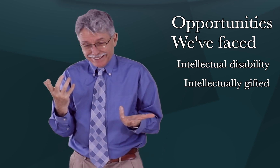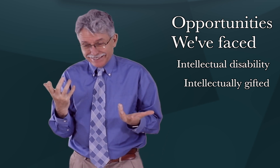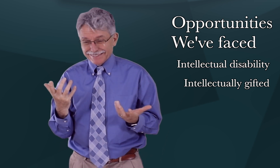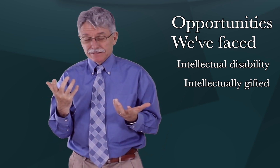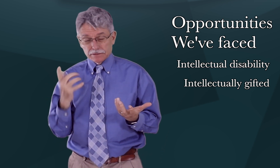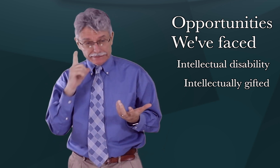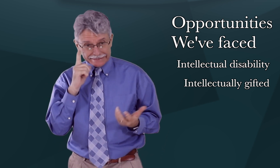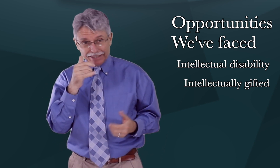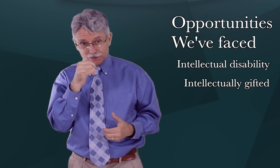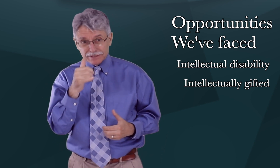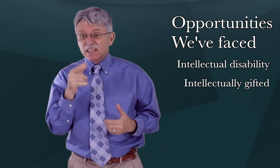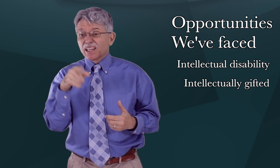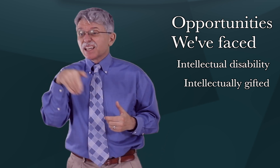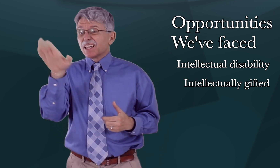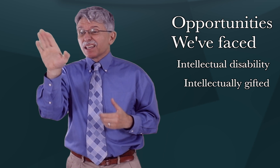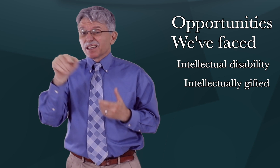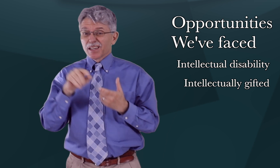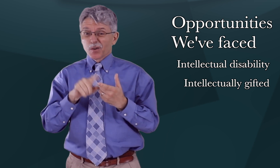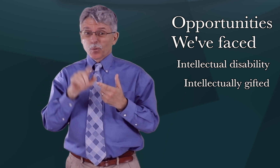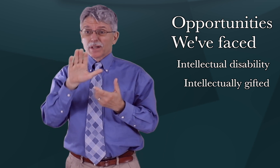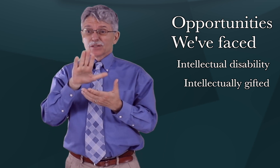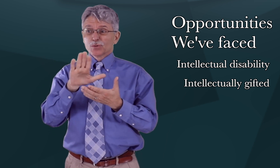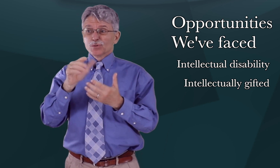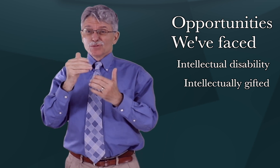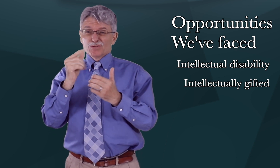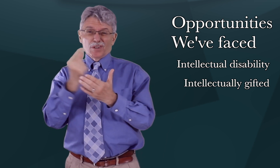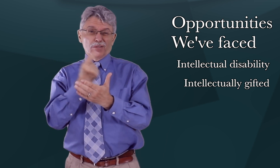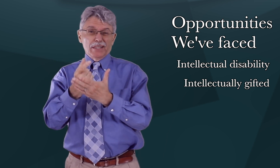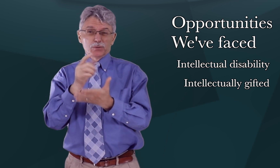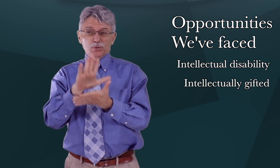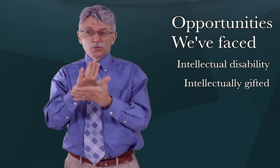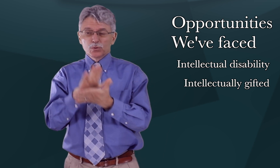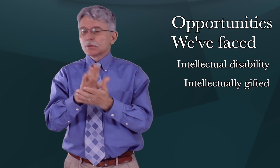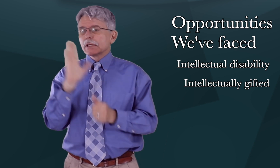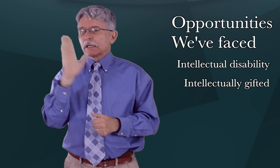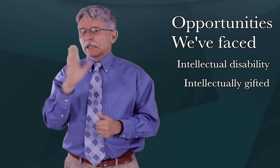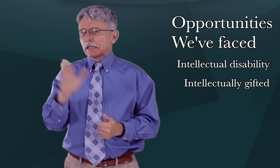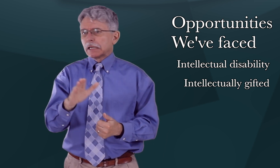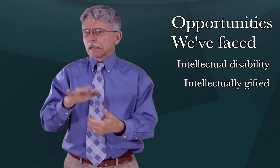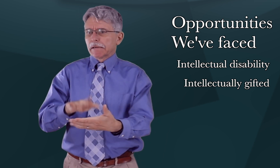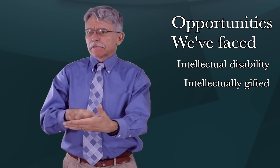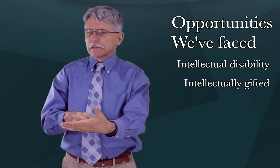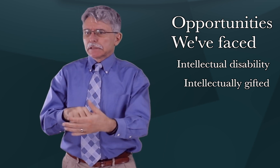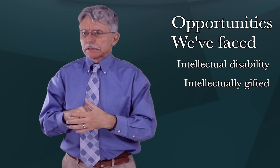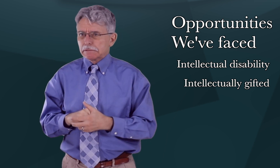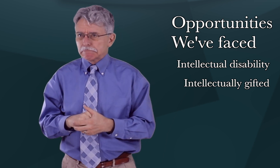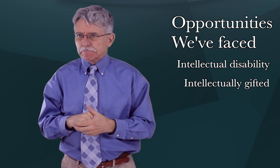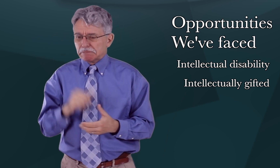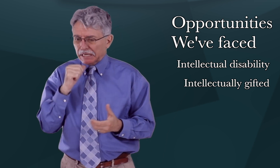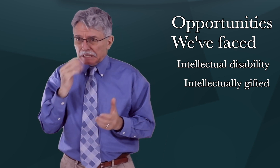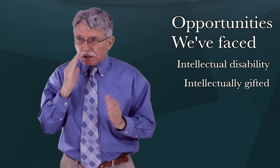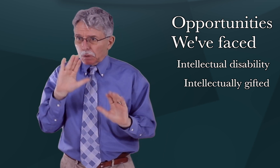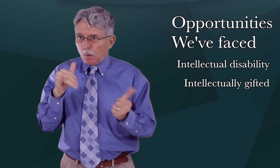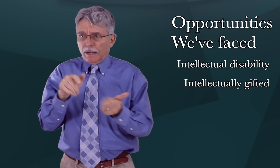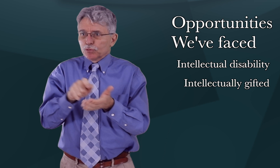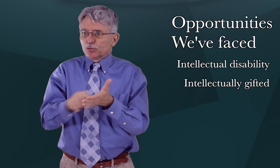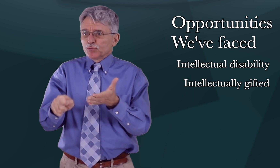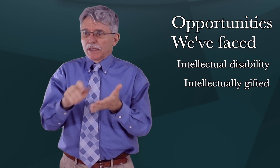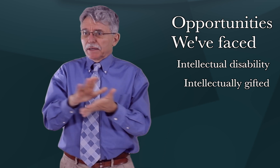was a terrible thing to threaten him with. But, you know -- but, of course, this is a child who, when he got to graduate school,